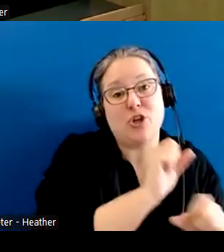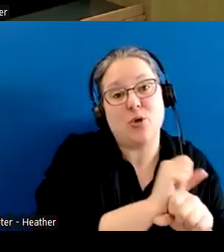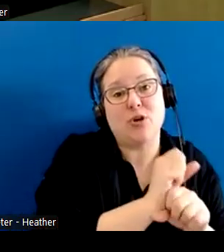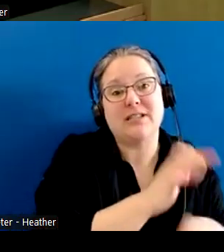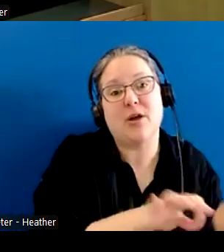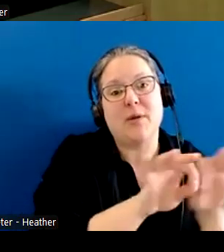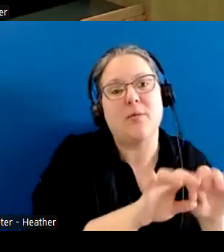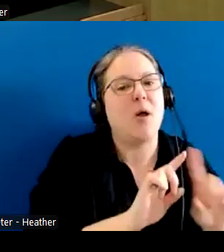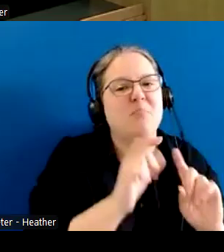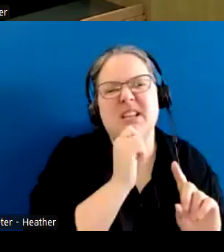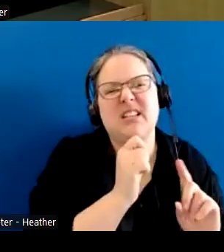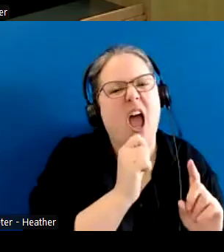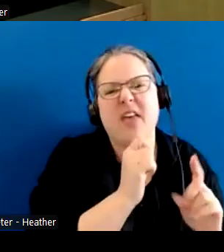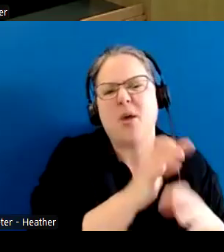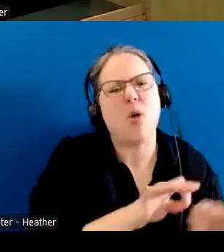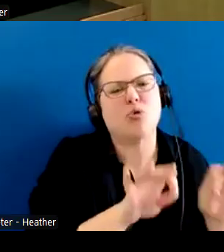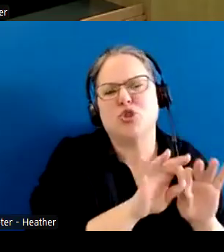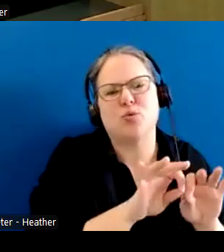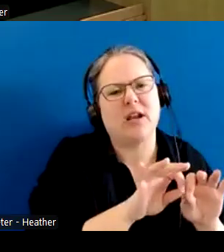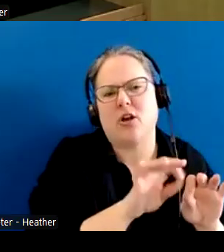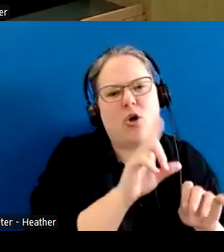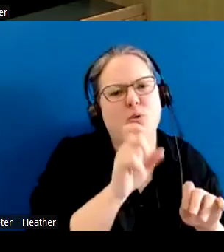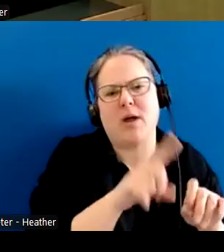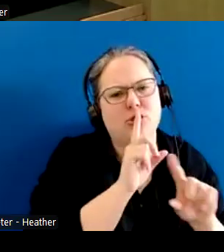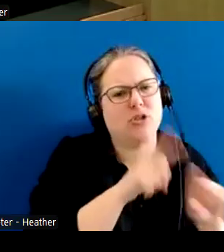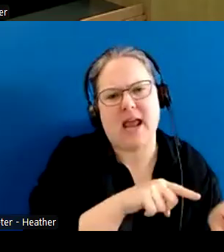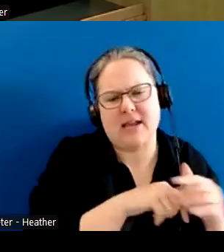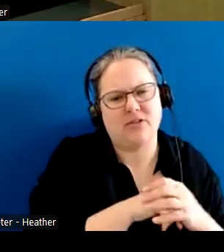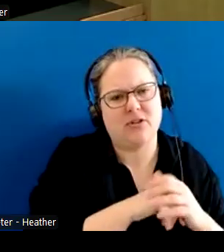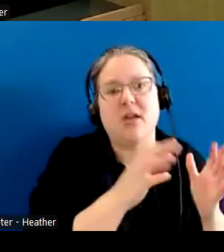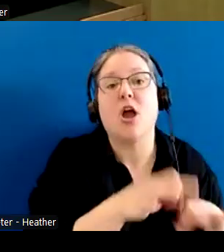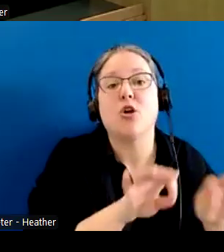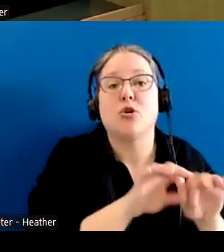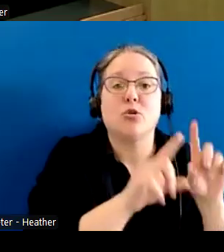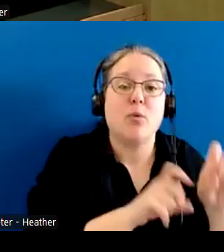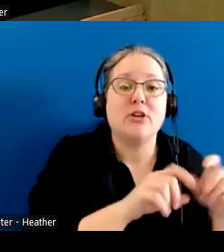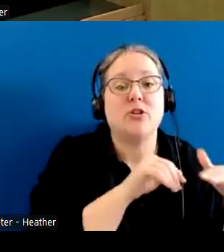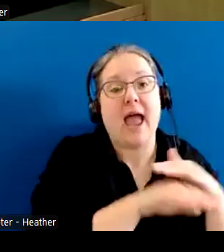many it's not the most critical one question to answer. Critical questions are things like access,